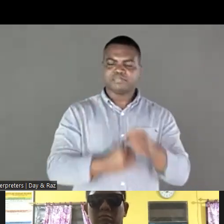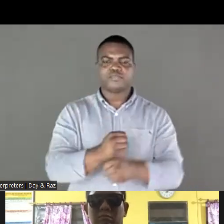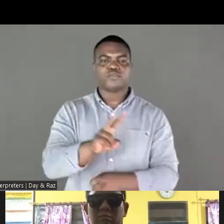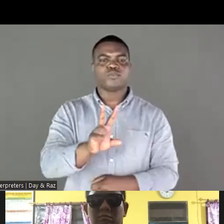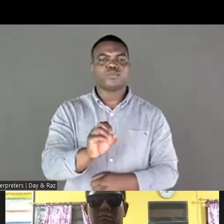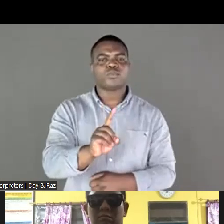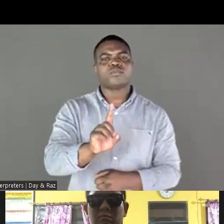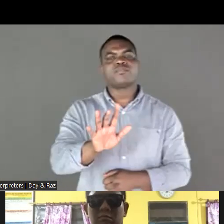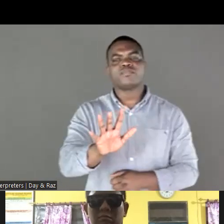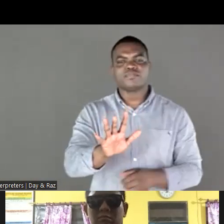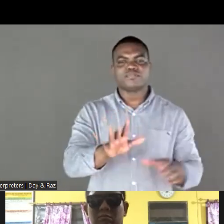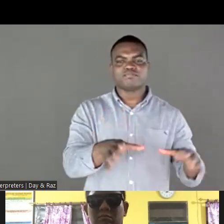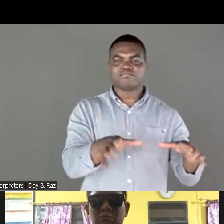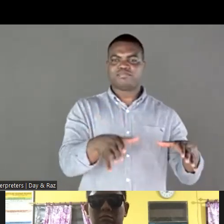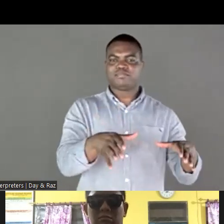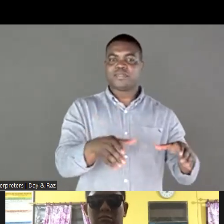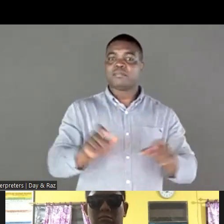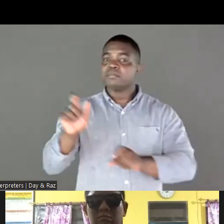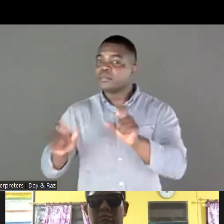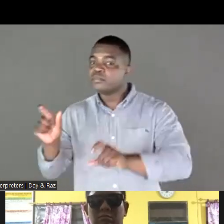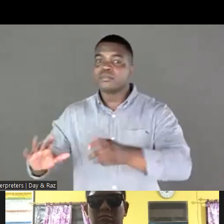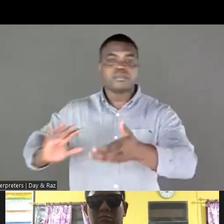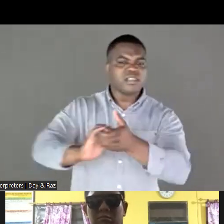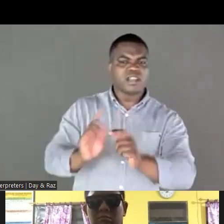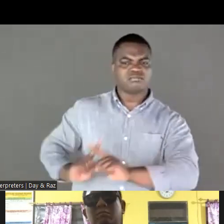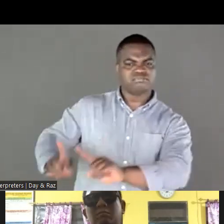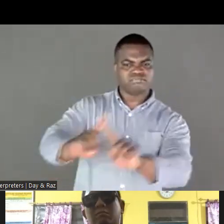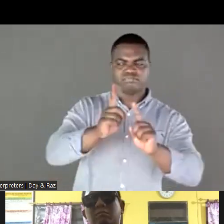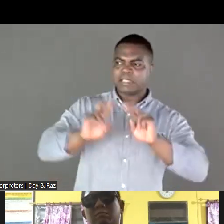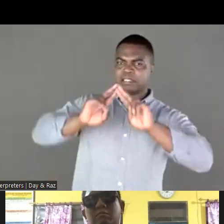profile of disability across a broad range of organizations who are already contributing,